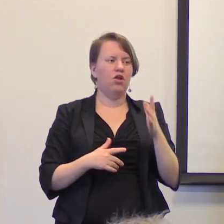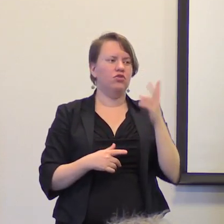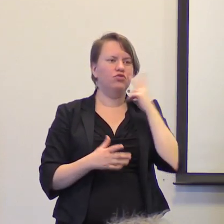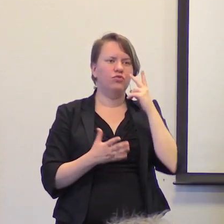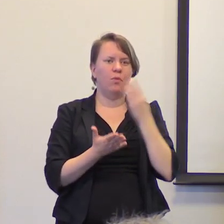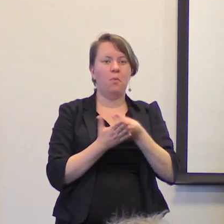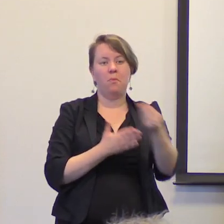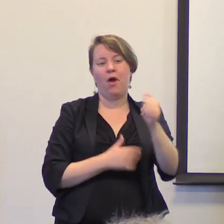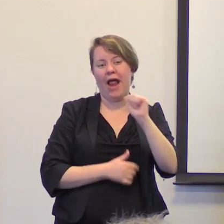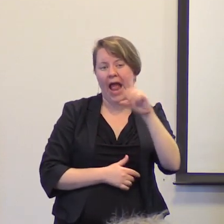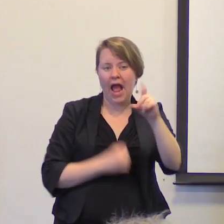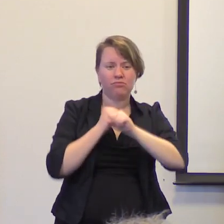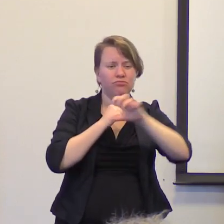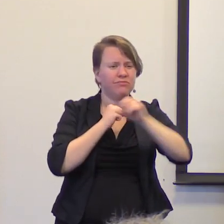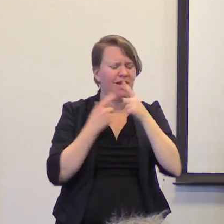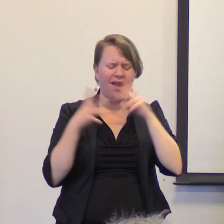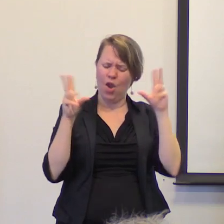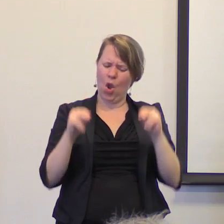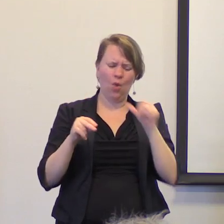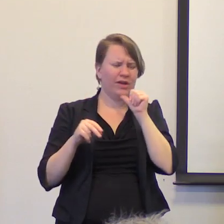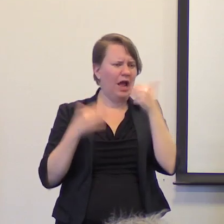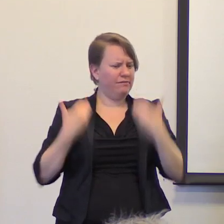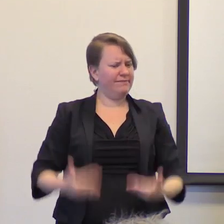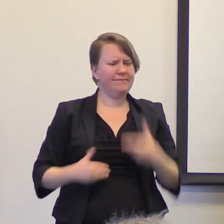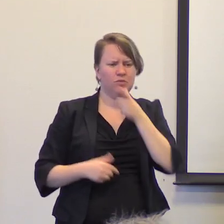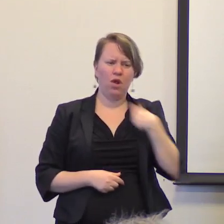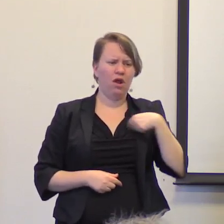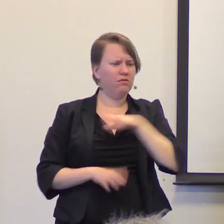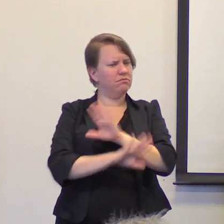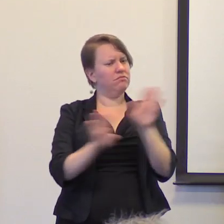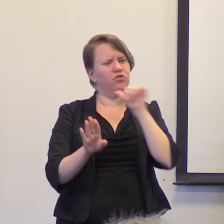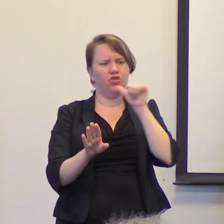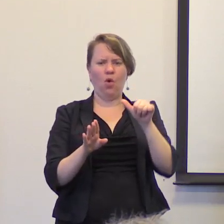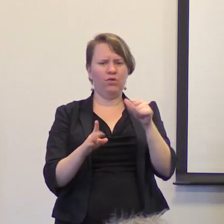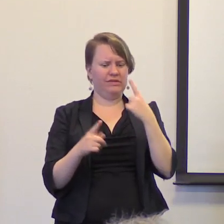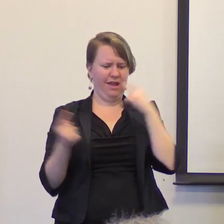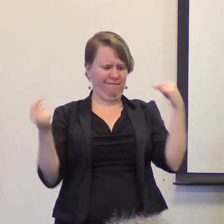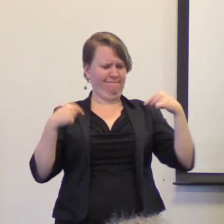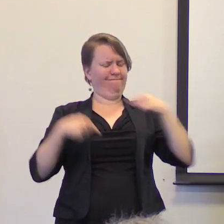in the Washington Post--saying no, this is not who we are. Don't do this to favor Christians because we don't like it.